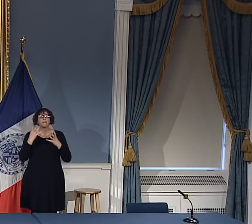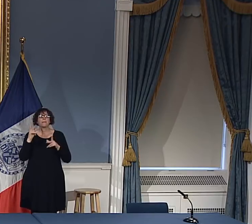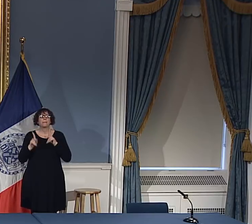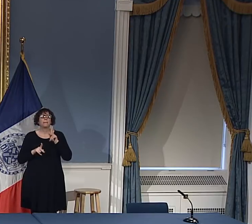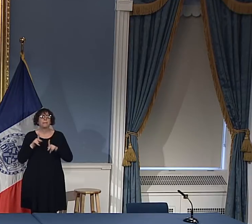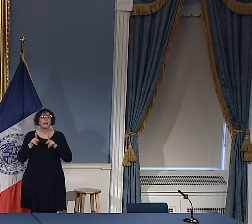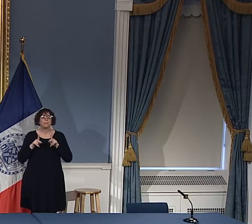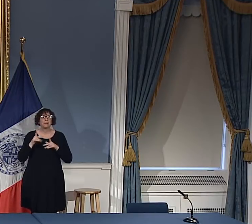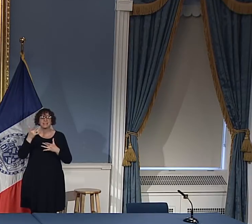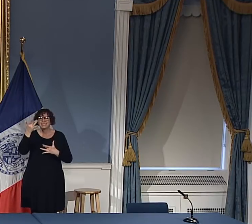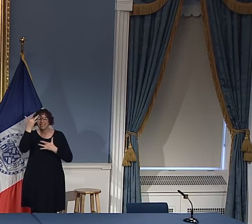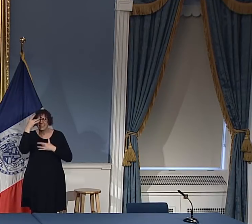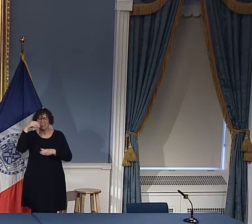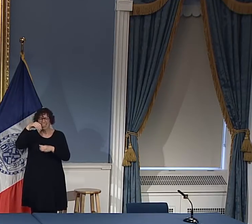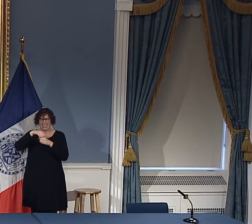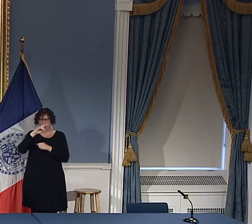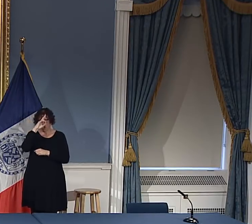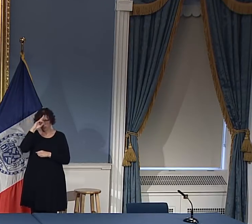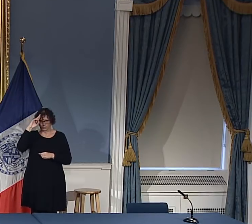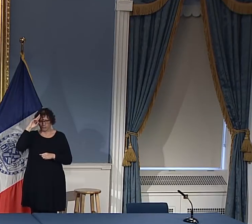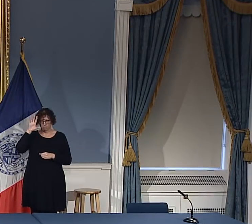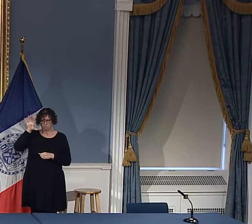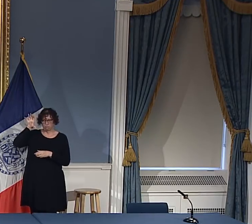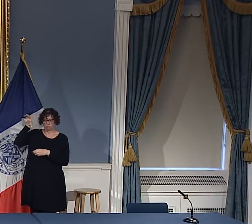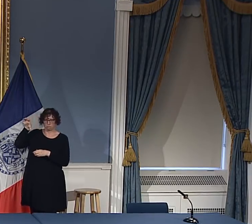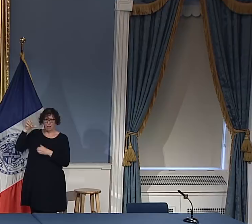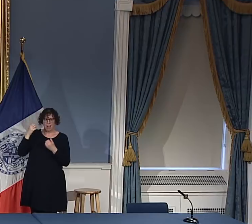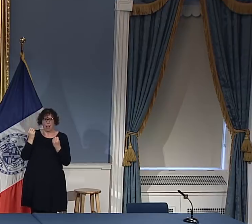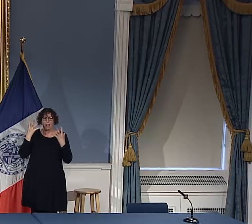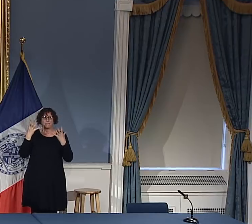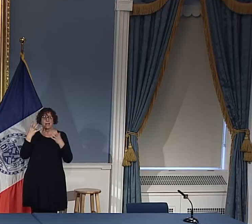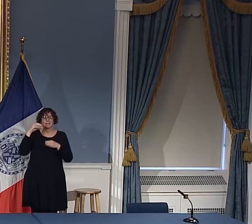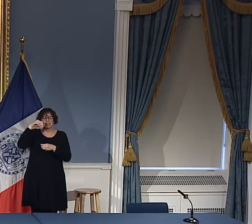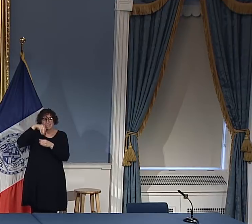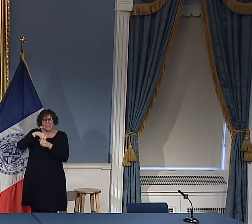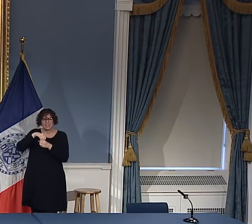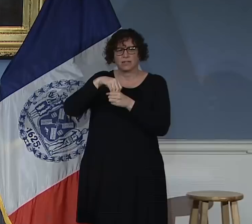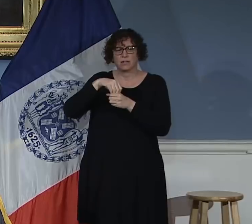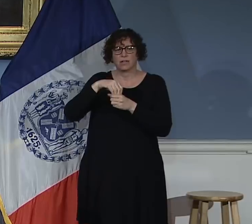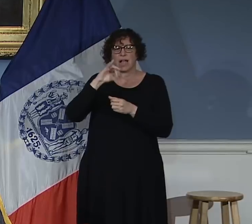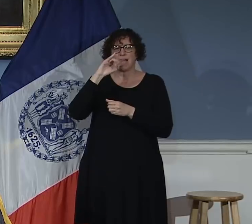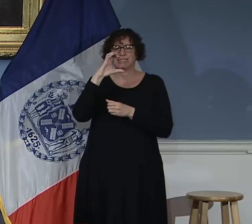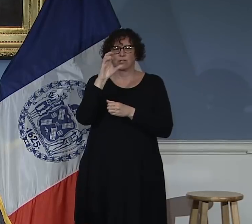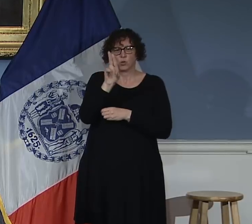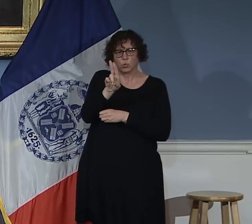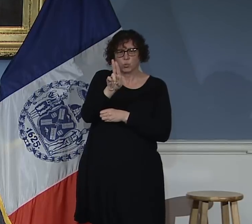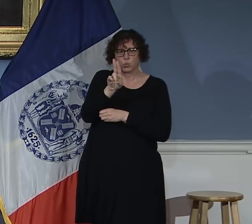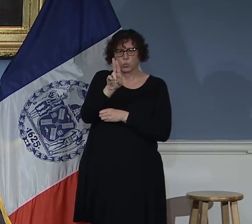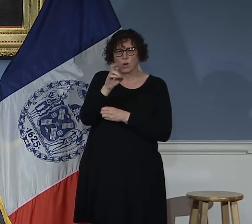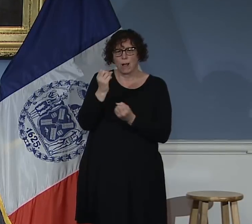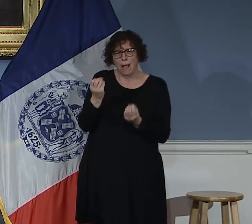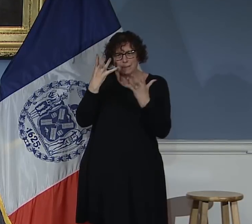ANC YOU GIVE US A BREAK DOWN HOW MANY PEOPLE ARE INI CUAN DH OW THAT SQUARED UP